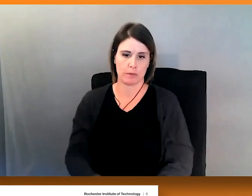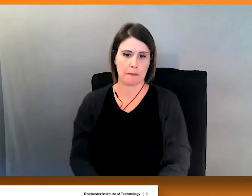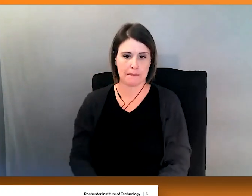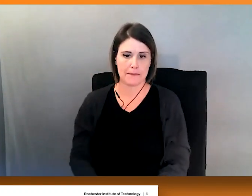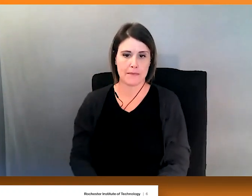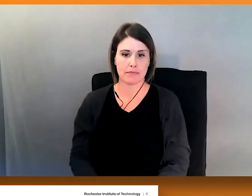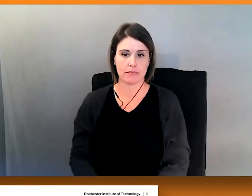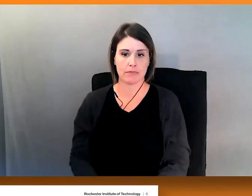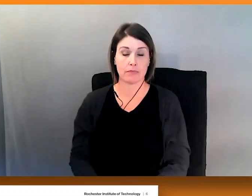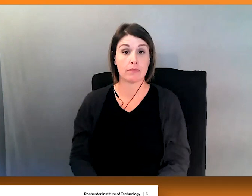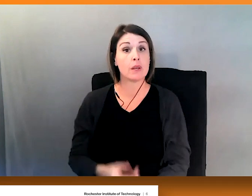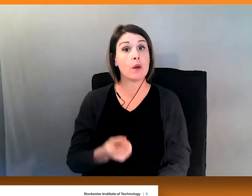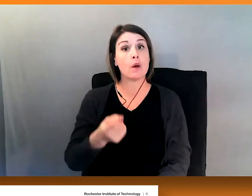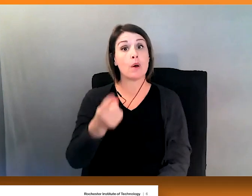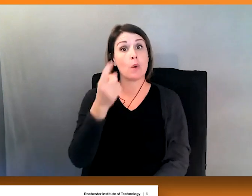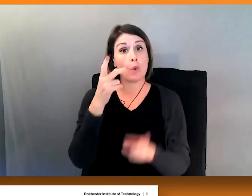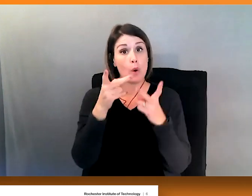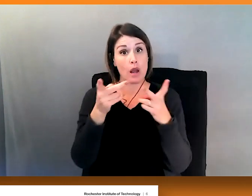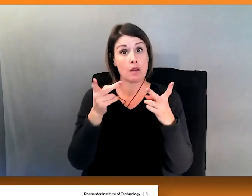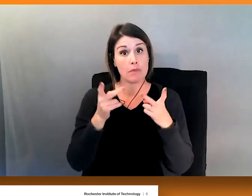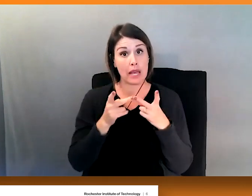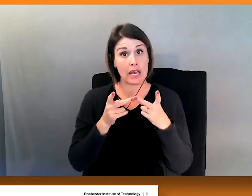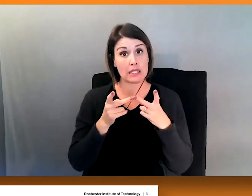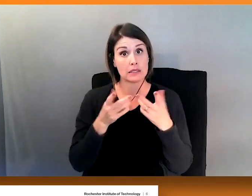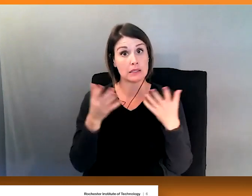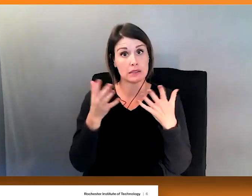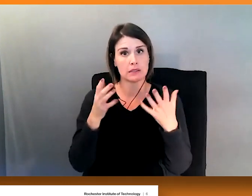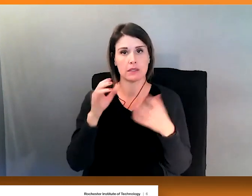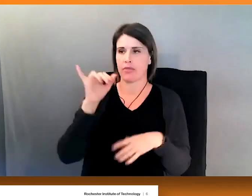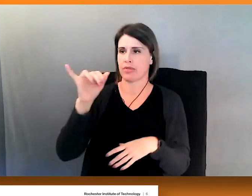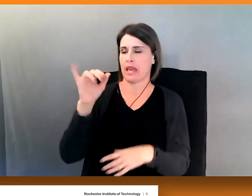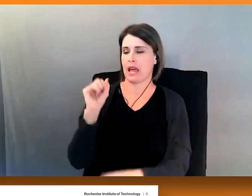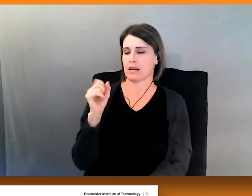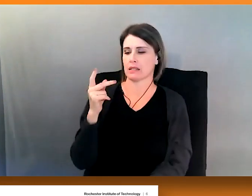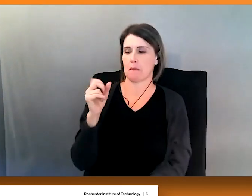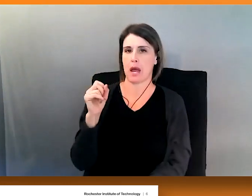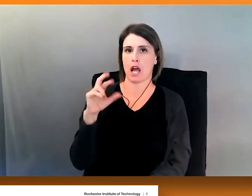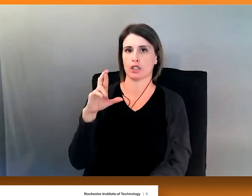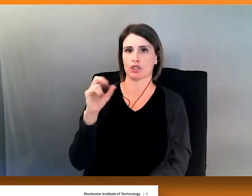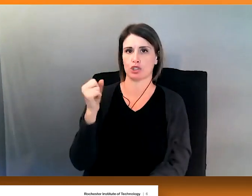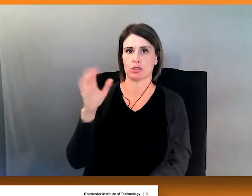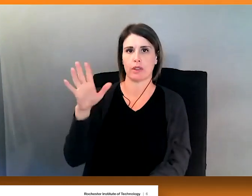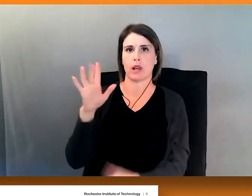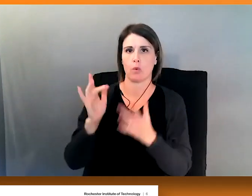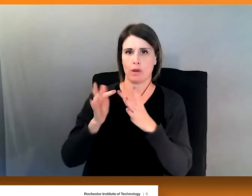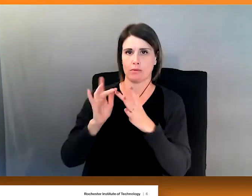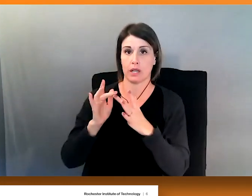So one place to go is the sponsor's website. Going directly to their website,